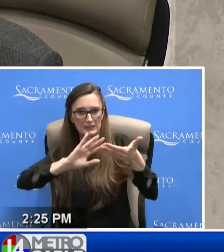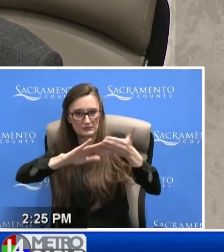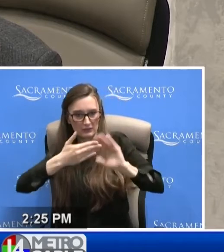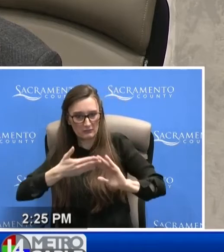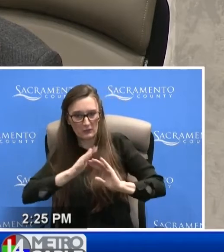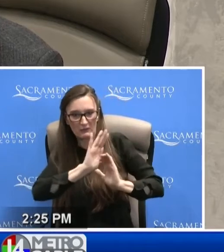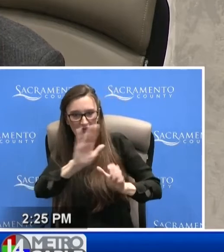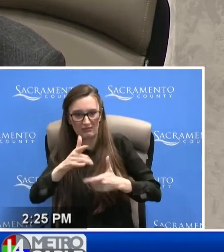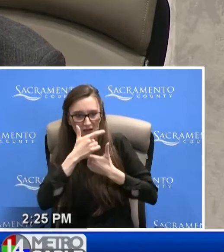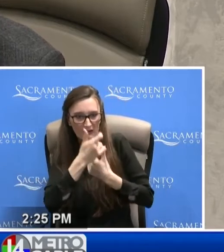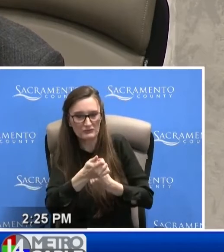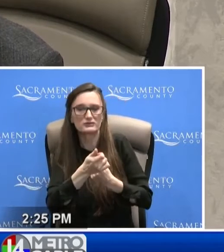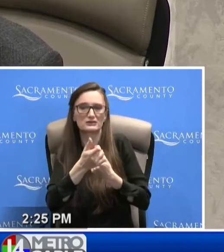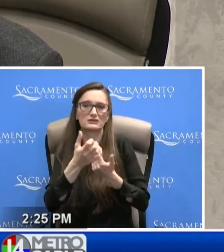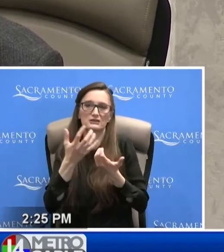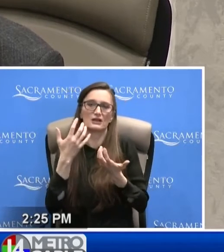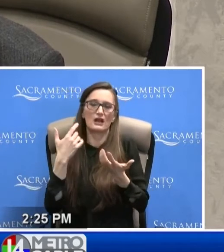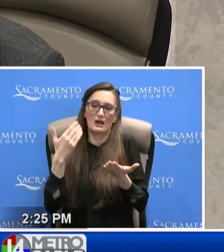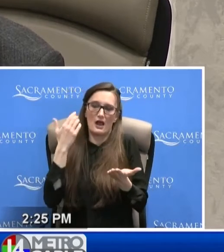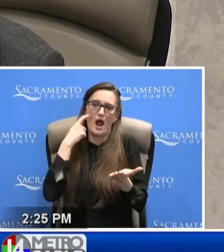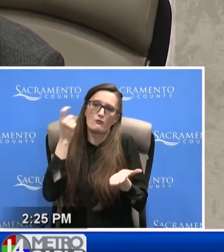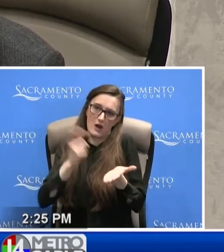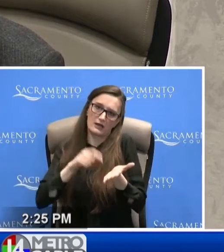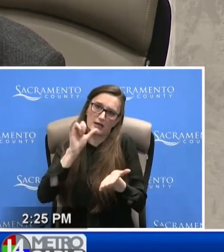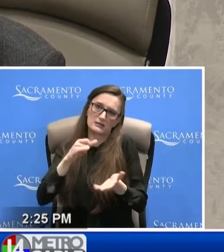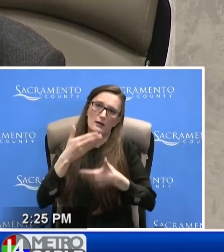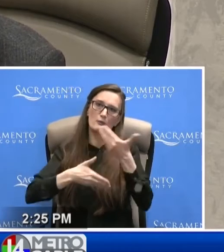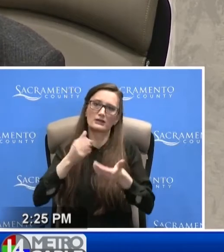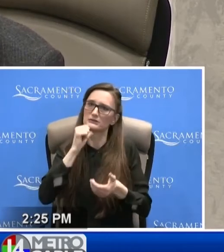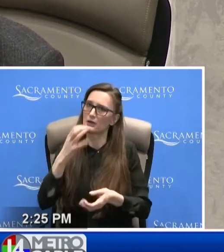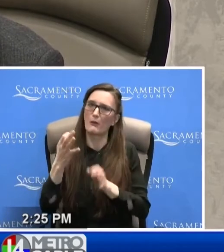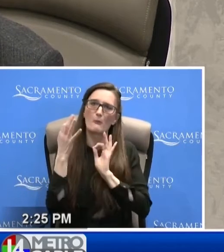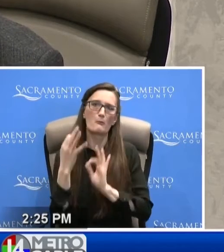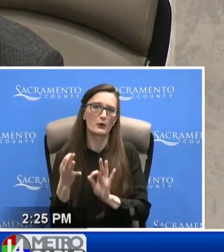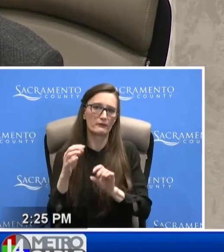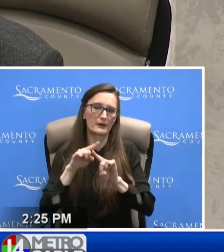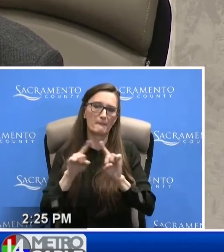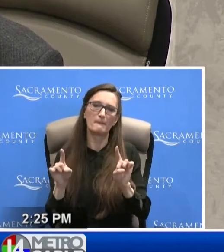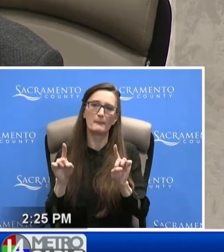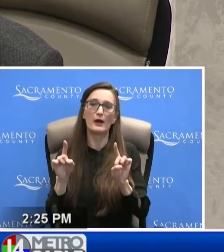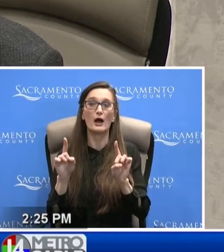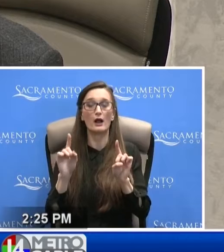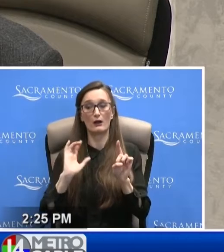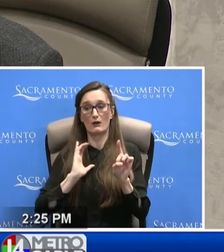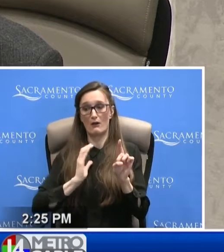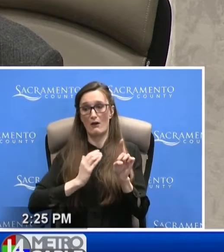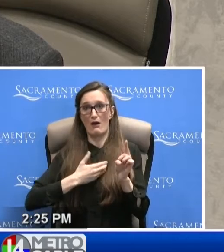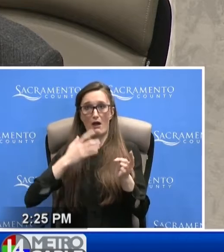you know, that's not a perfect process, but I think what we arrived at and what I intend to support